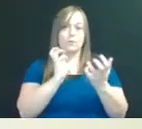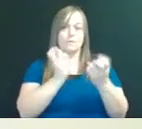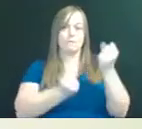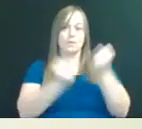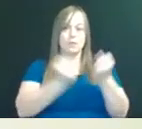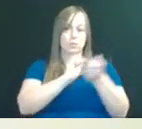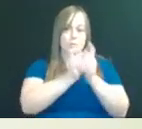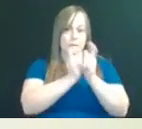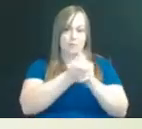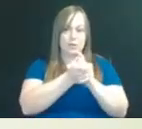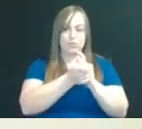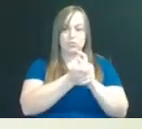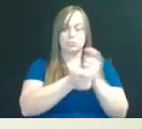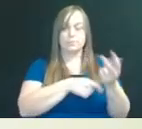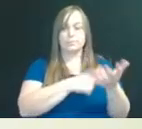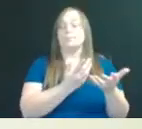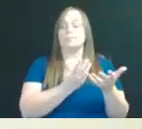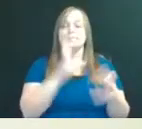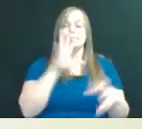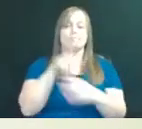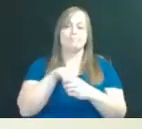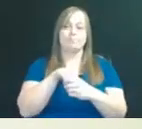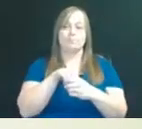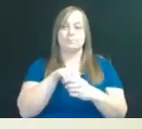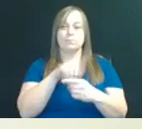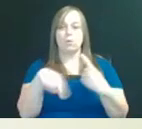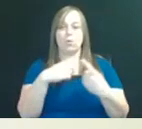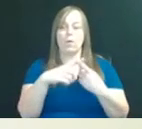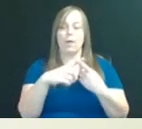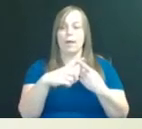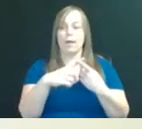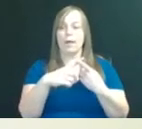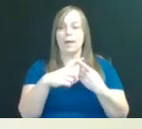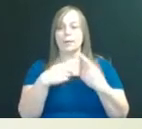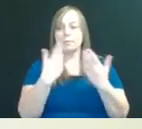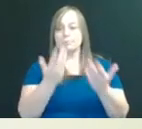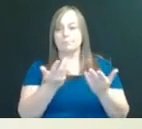And this really that comes into play more like if you wanna get something where you need